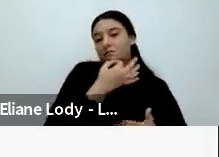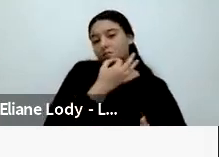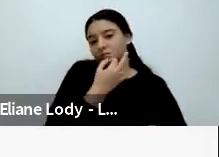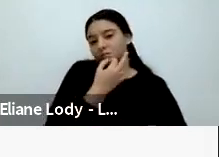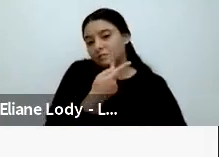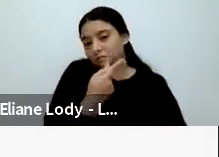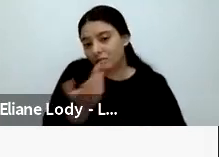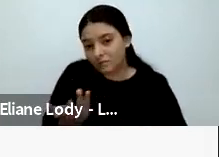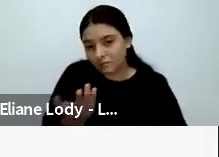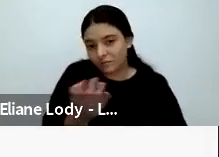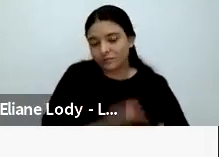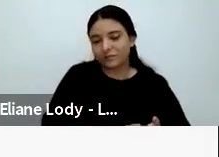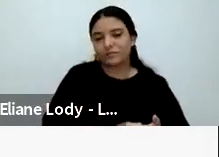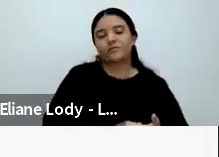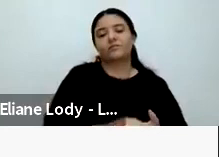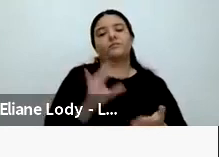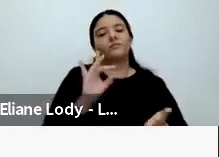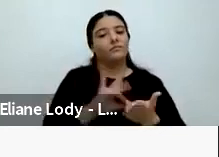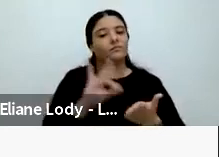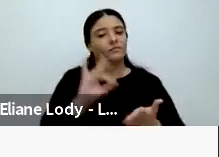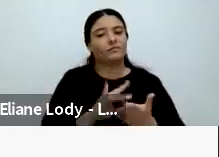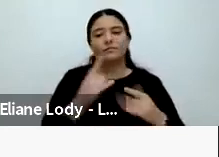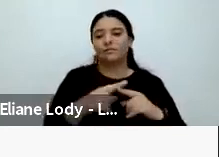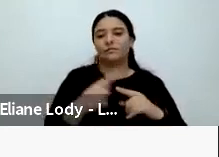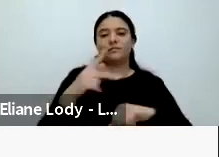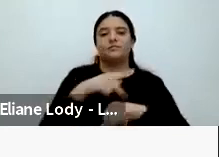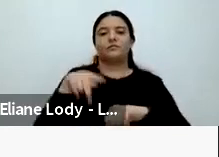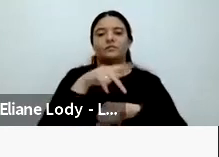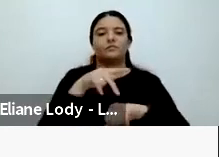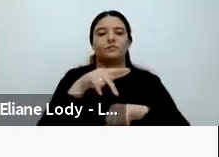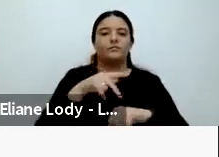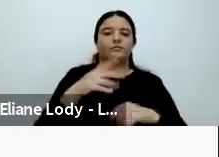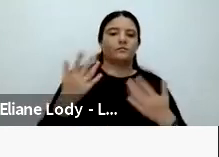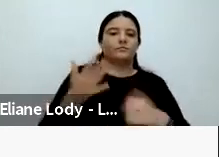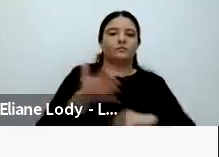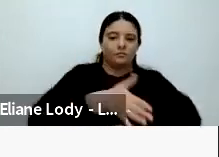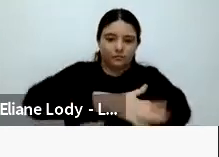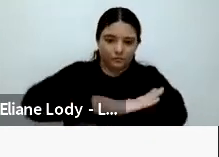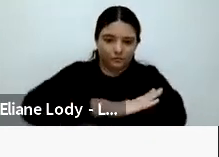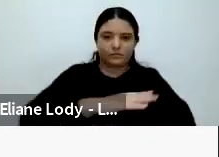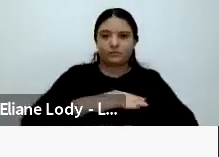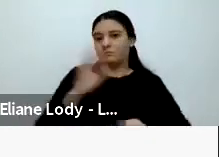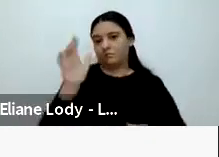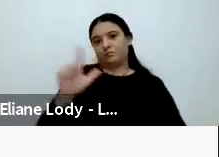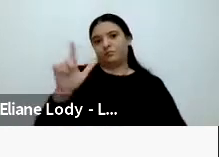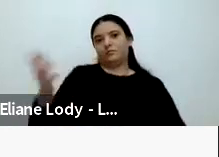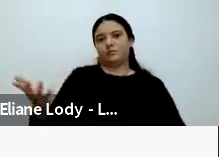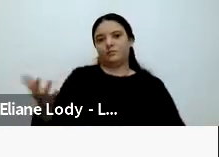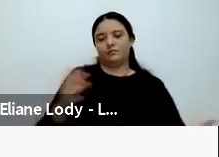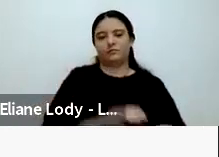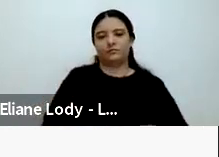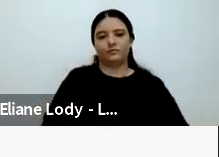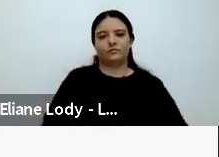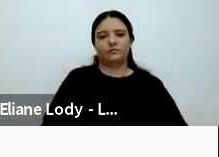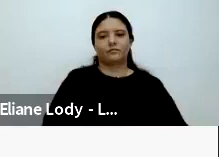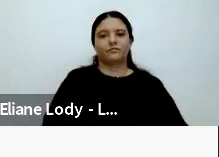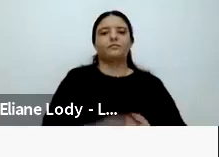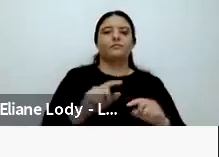s for pointing out the truth, which is that this country is deeply racist. It just seems to be patently just seems to be patently obvious. , but I